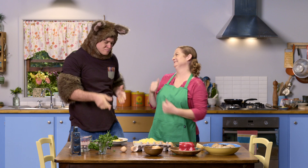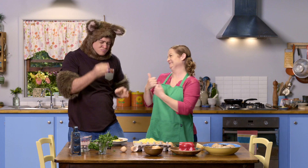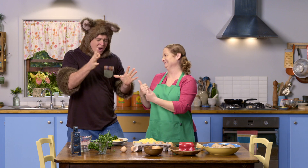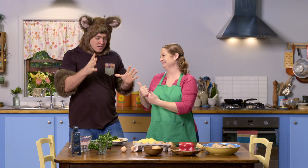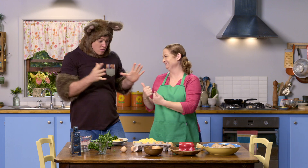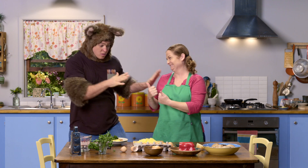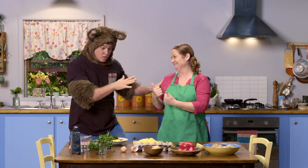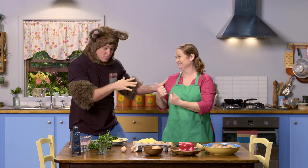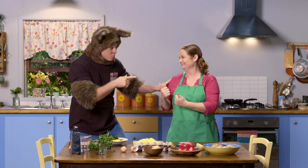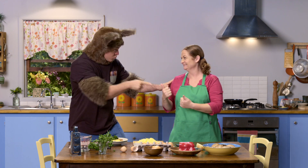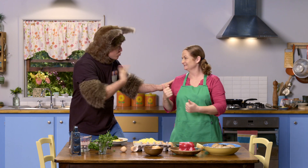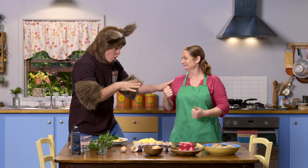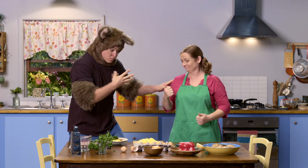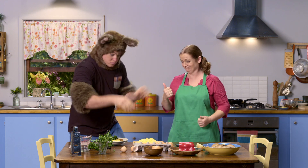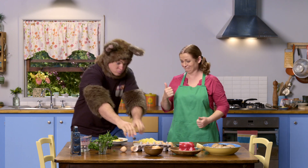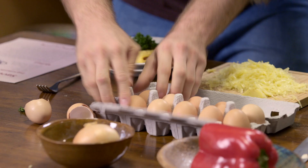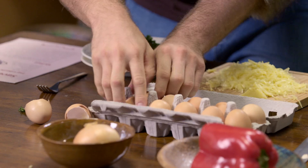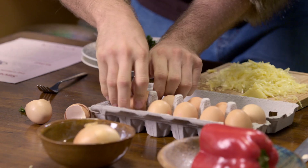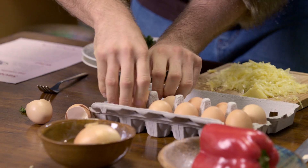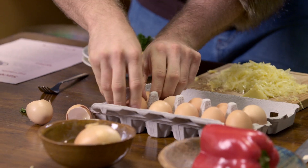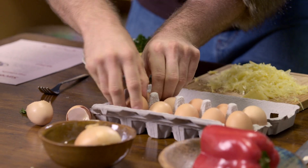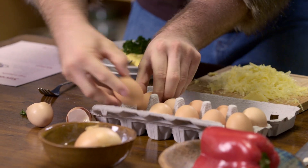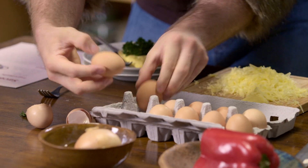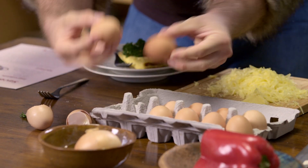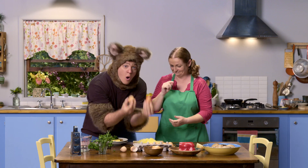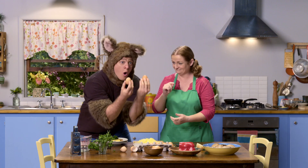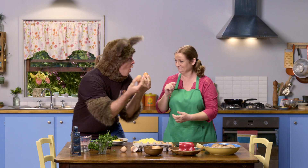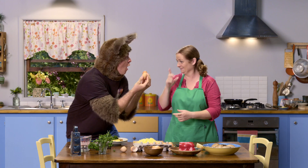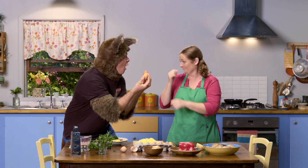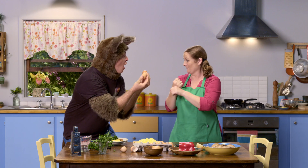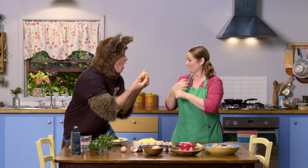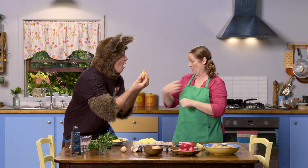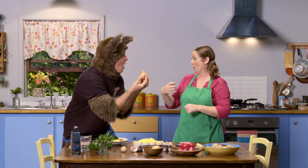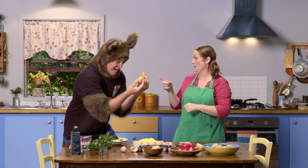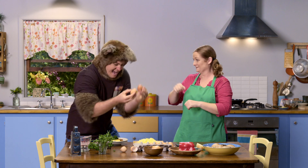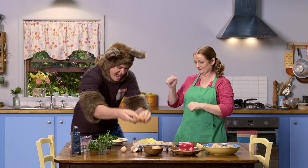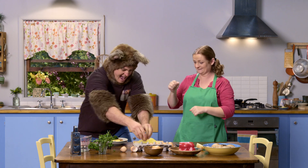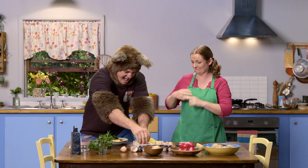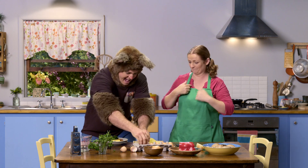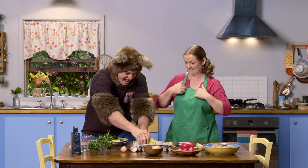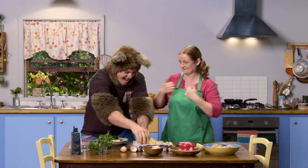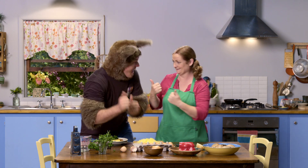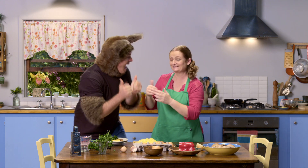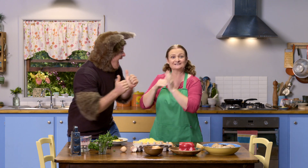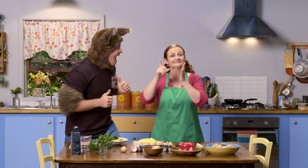That's great, Possum. Sally, do you want these eggs? Yes, I'd like to make one for myself.